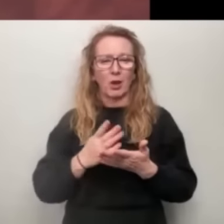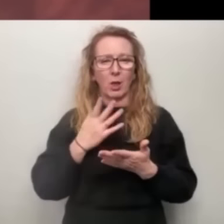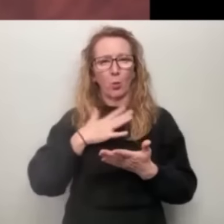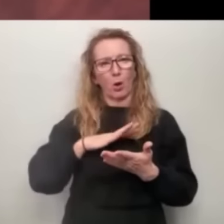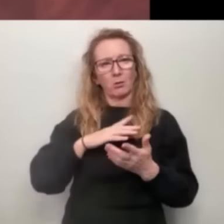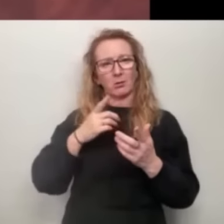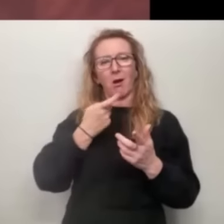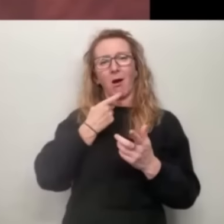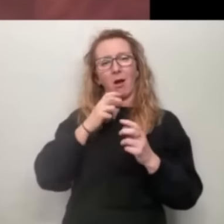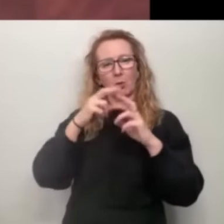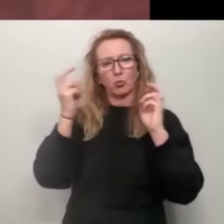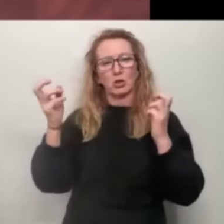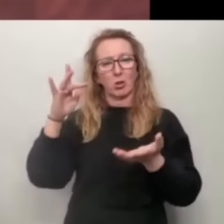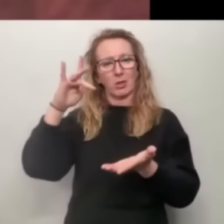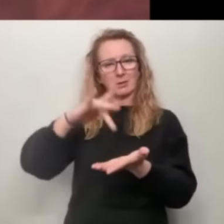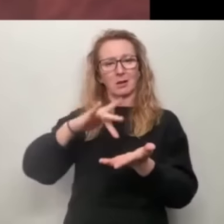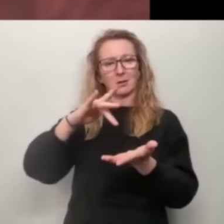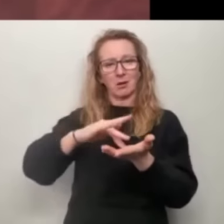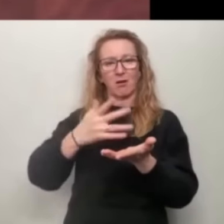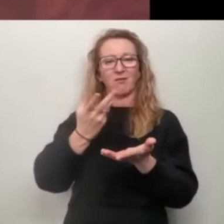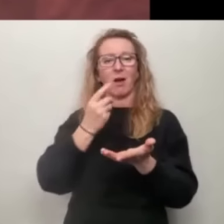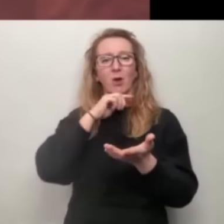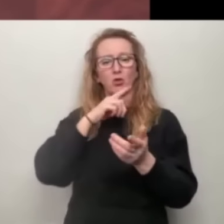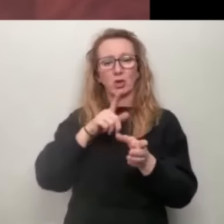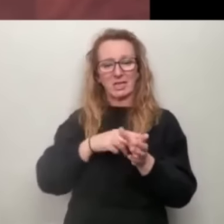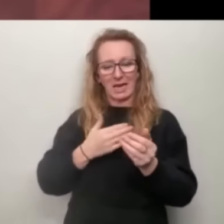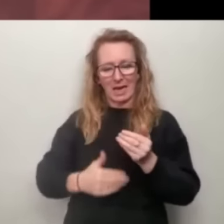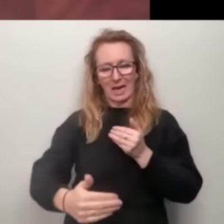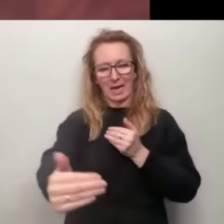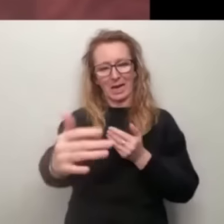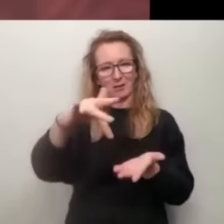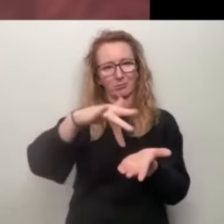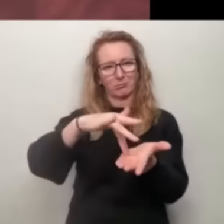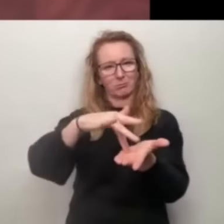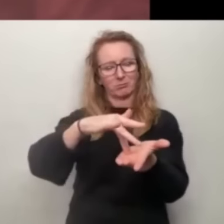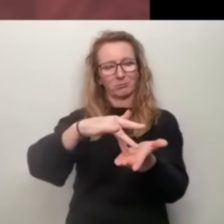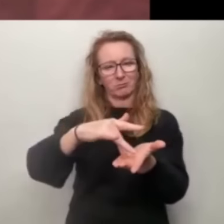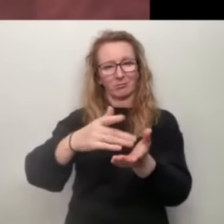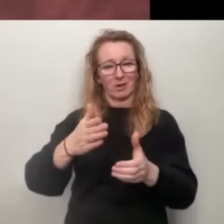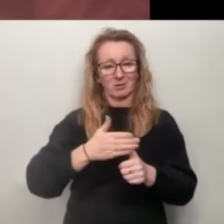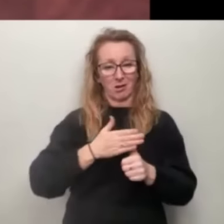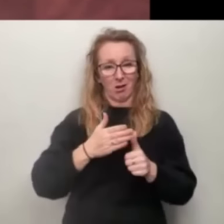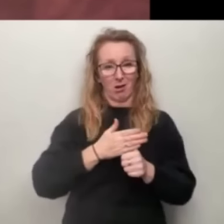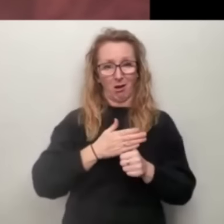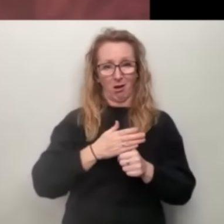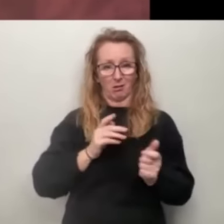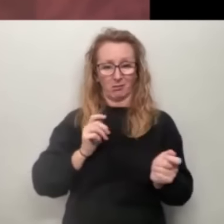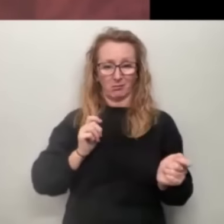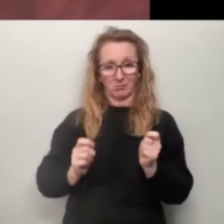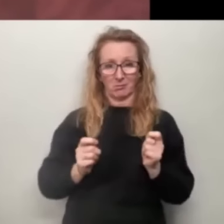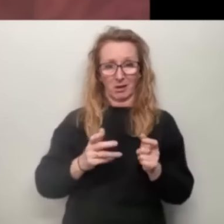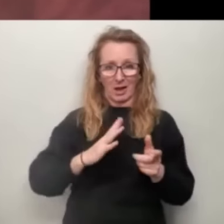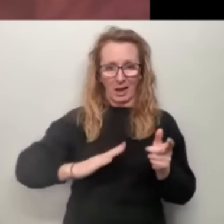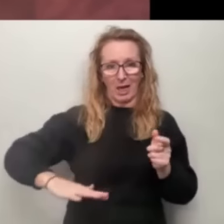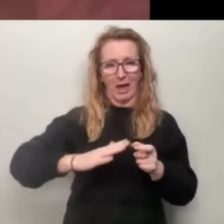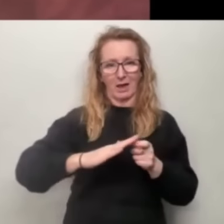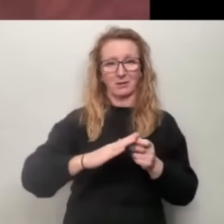of this 500 year long story, one that has its beginnings with the reformation in the mid 16th century